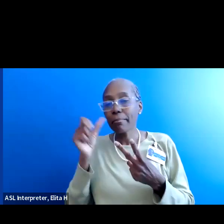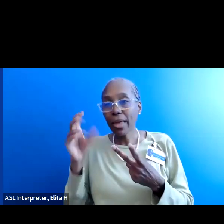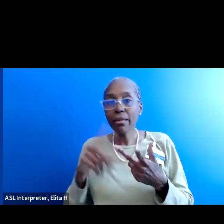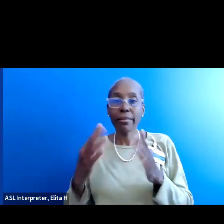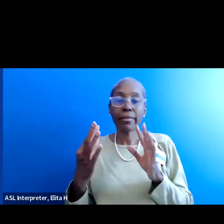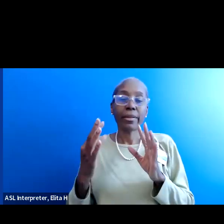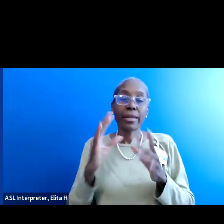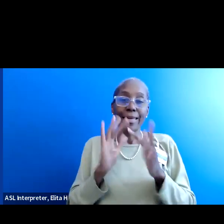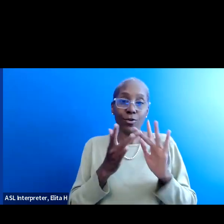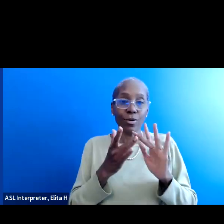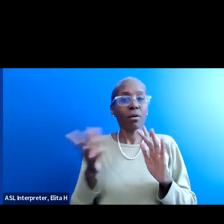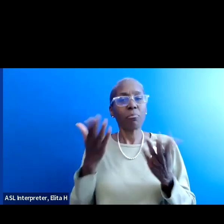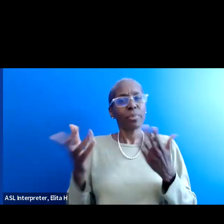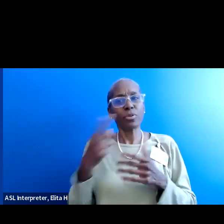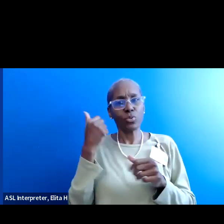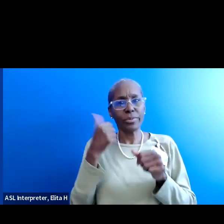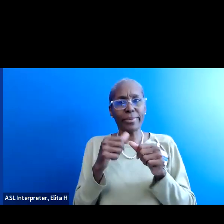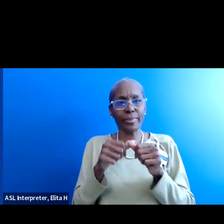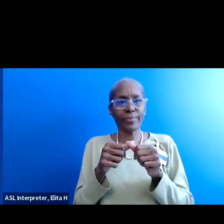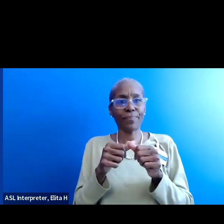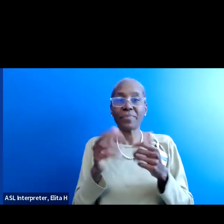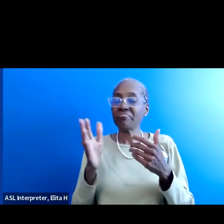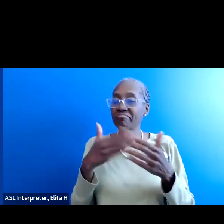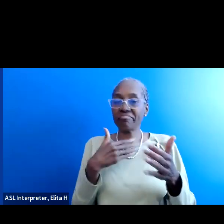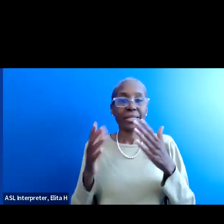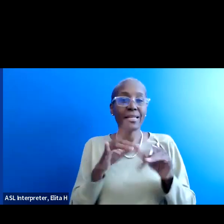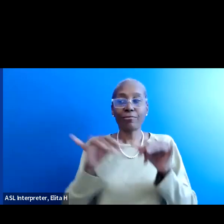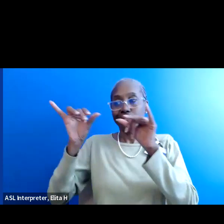And as I'm sure you probably remember, whether you reside in a facility, or